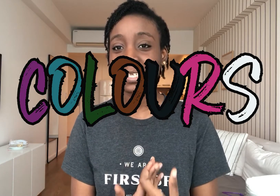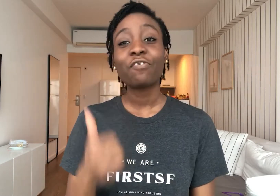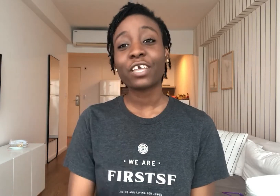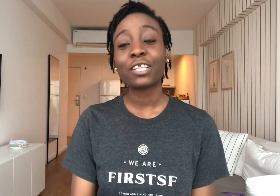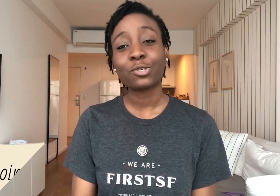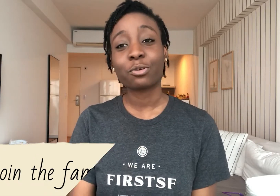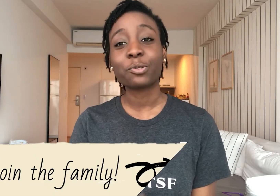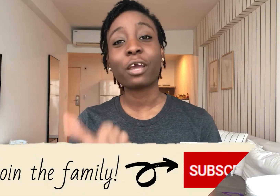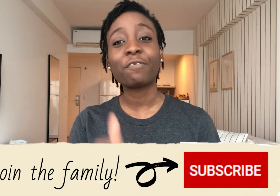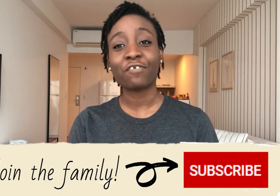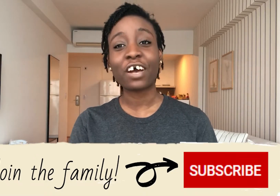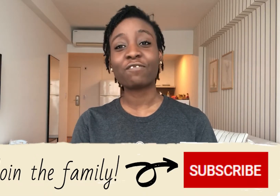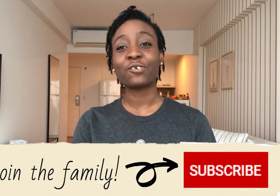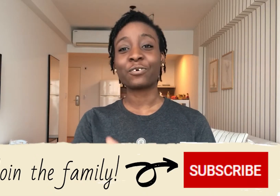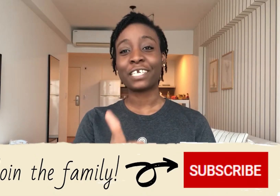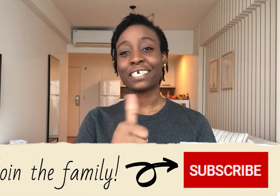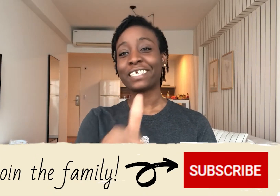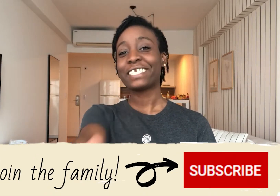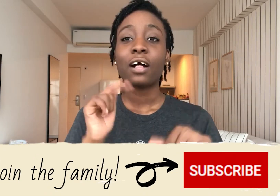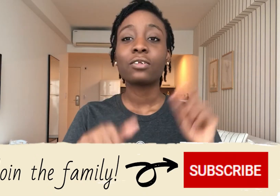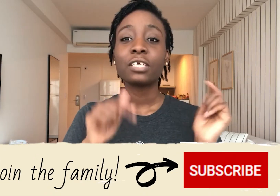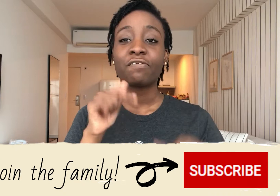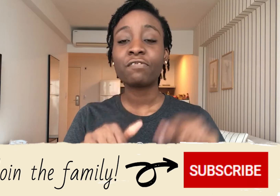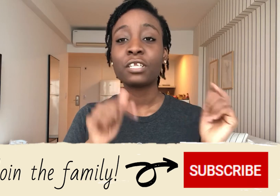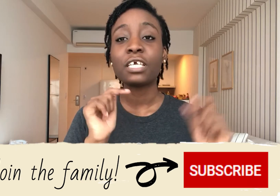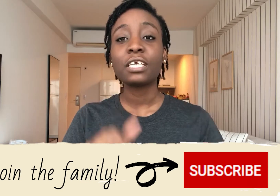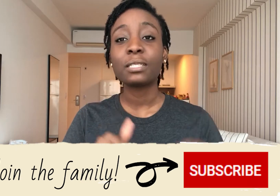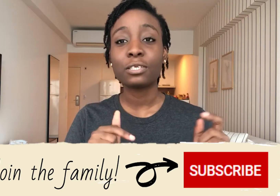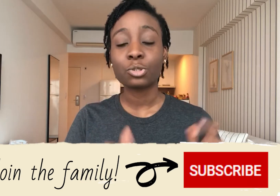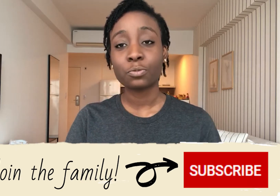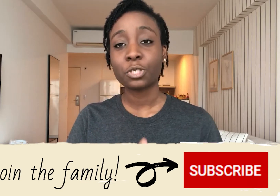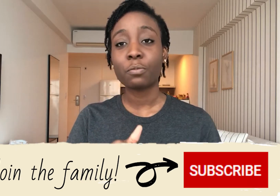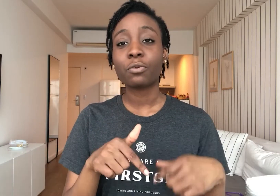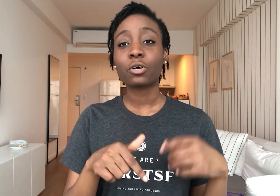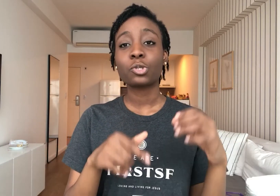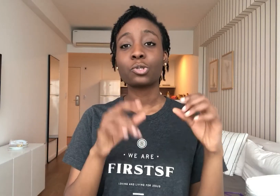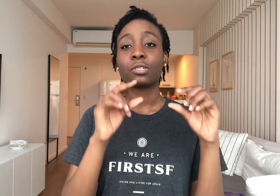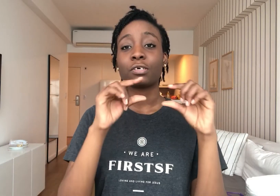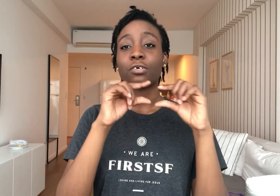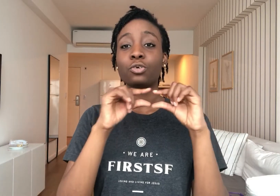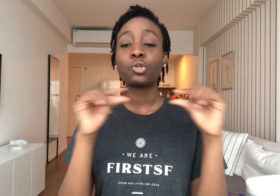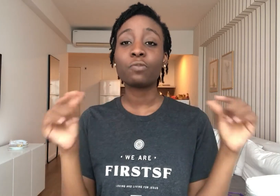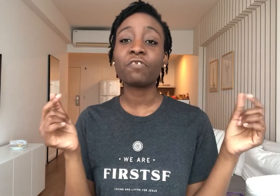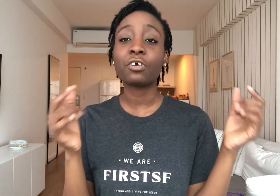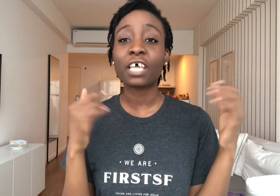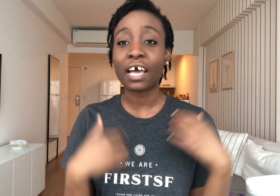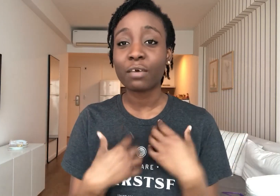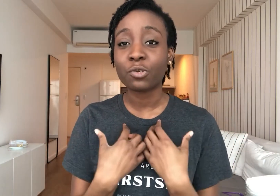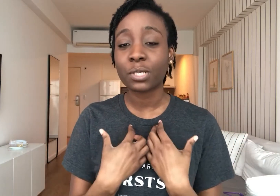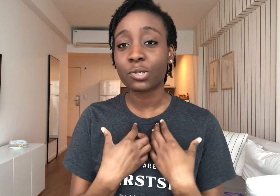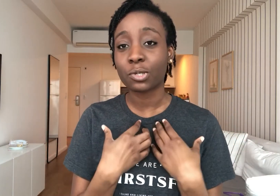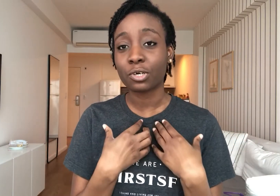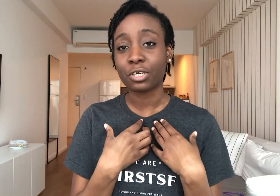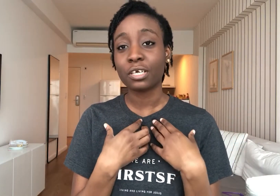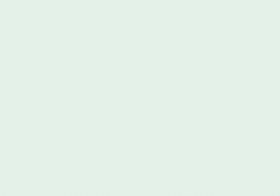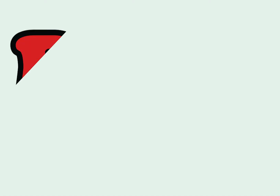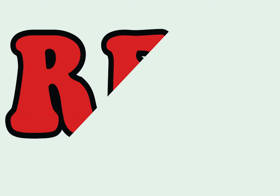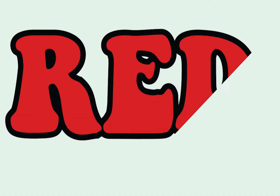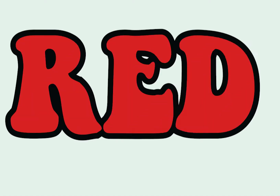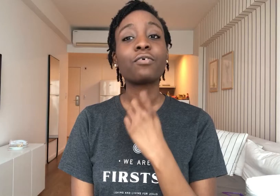Don't forget to subscribe if you haven't already. I'll leave the link in the description box to the youtube video that I am using to learn